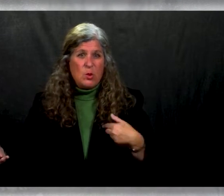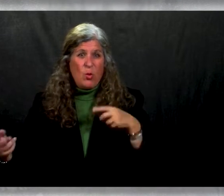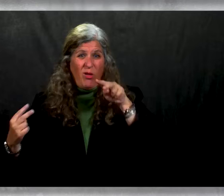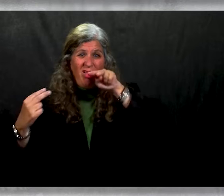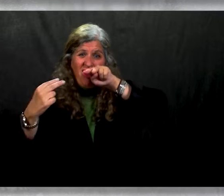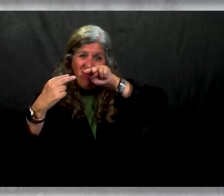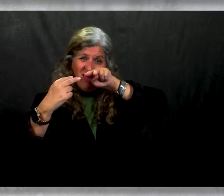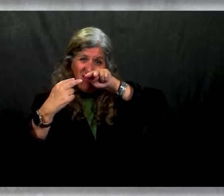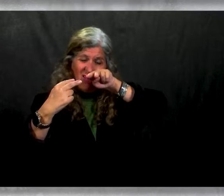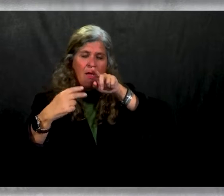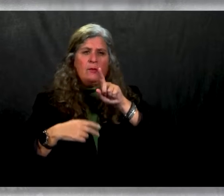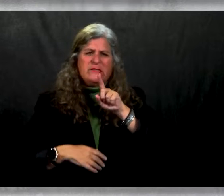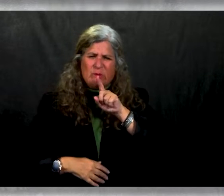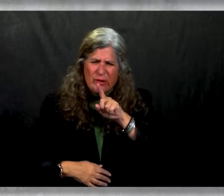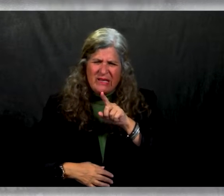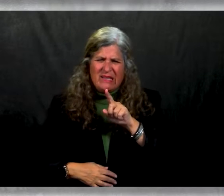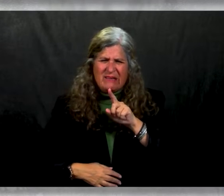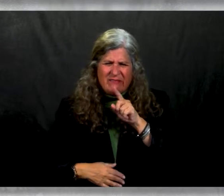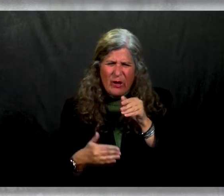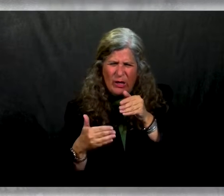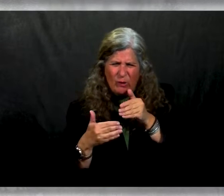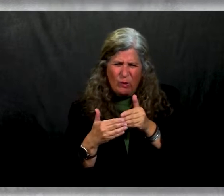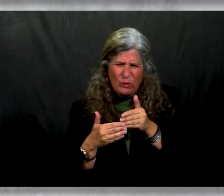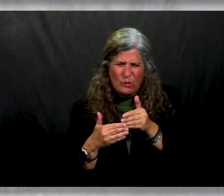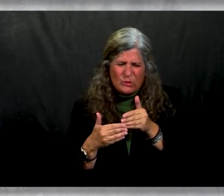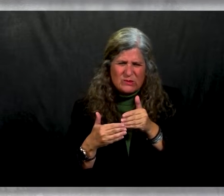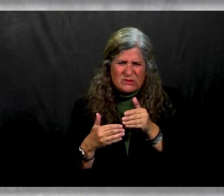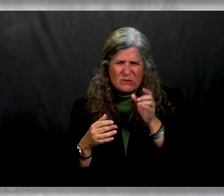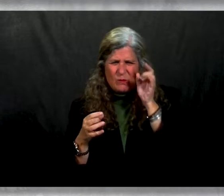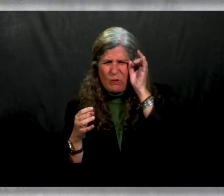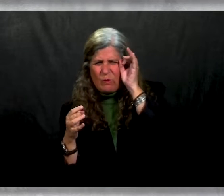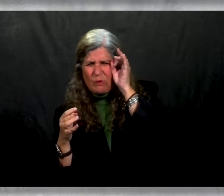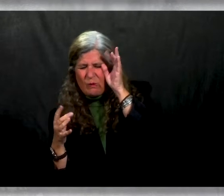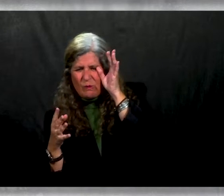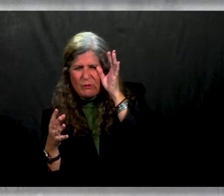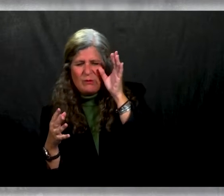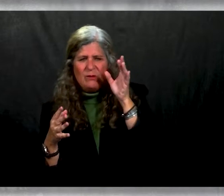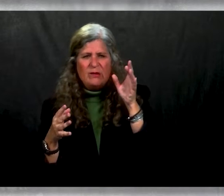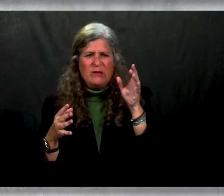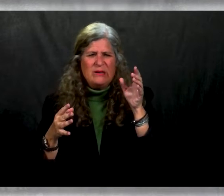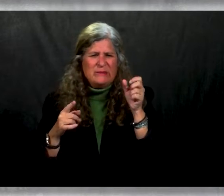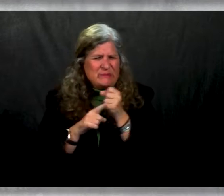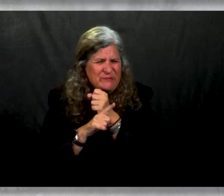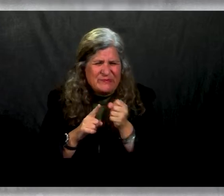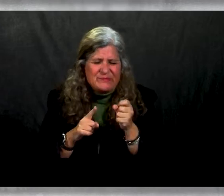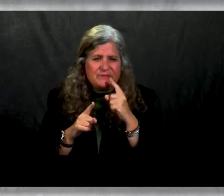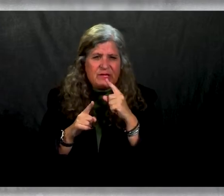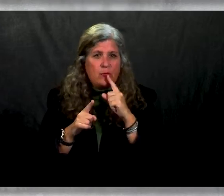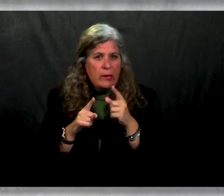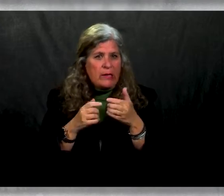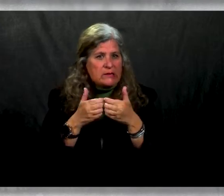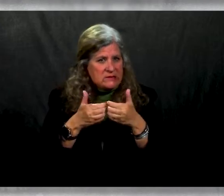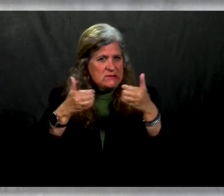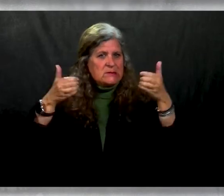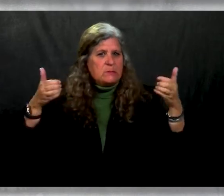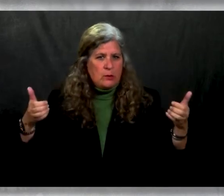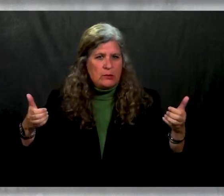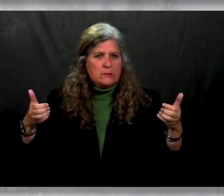It was really that close, horrible brutality of this phase that sets it apart from what came after.